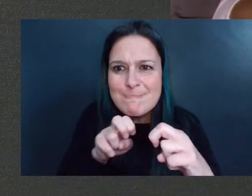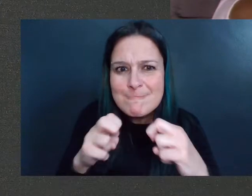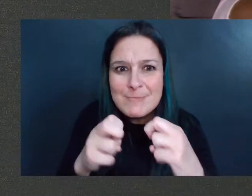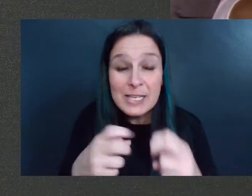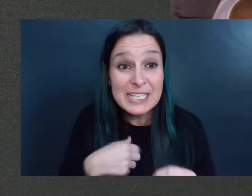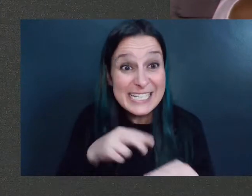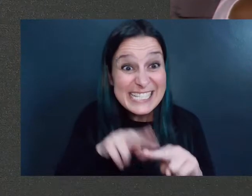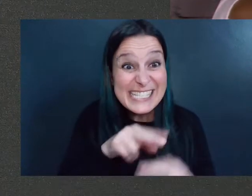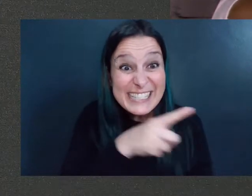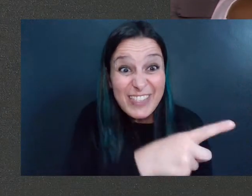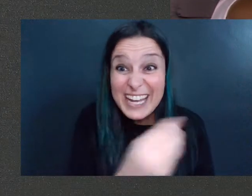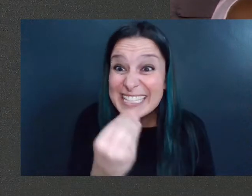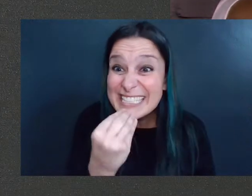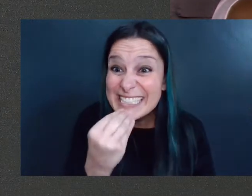and he's eating his sandwich.